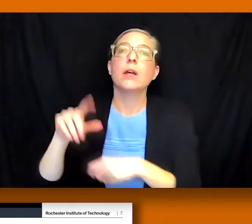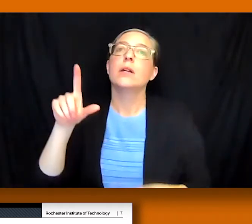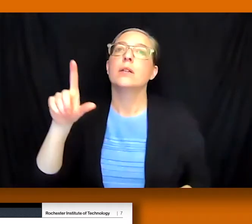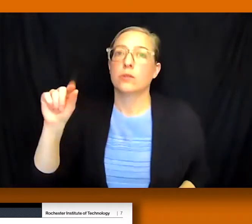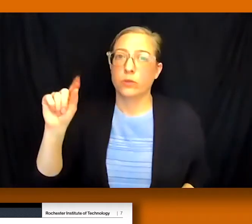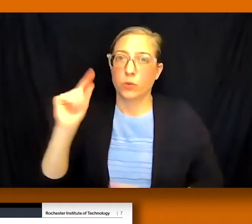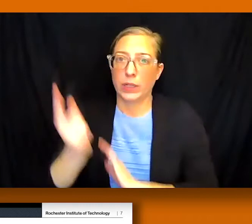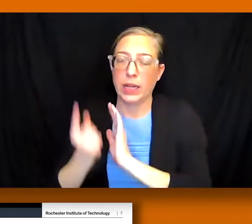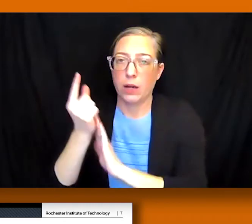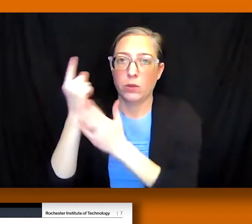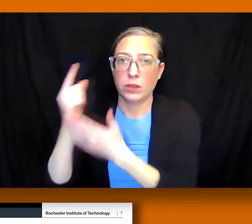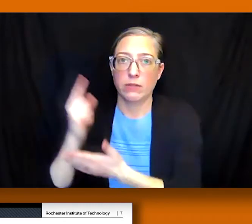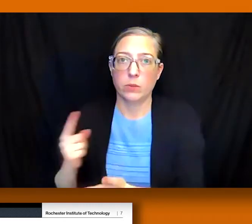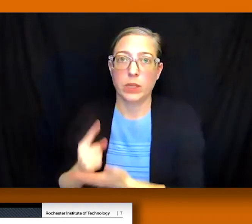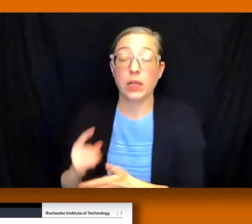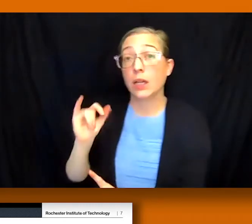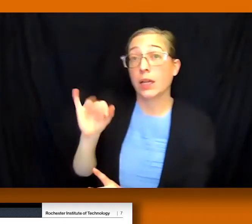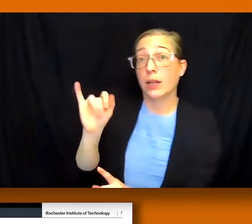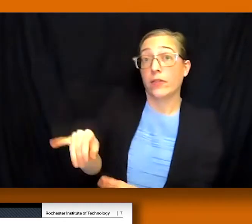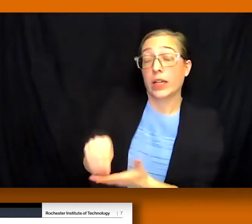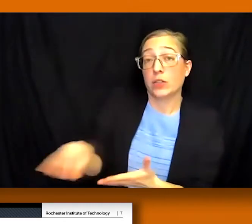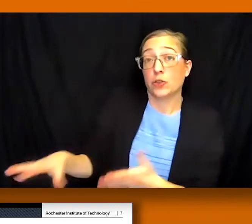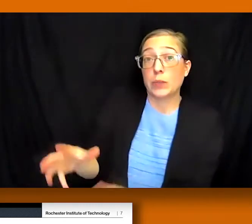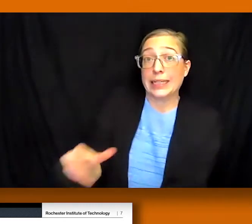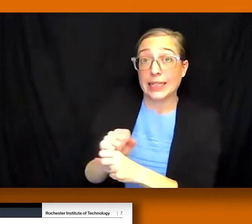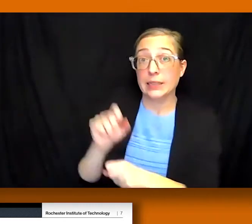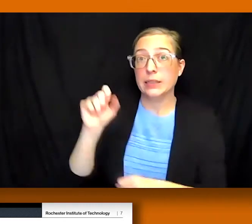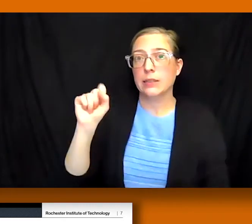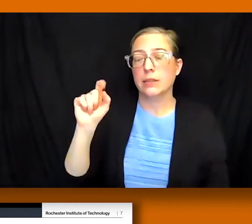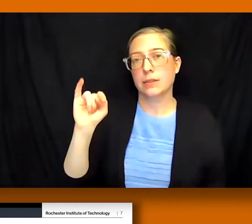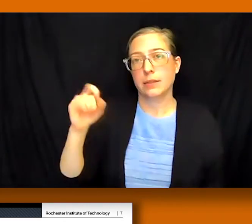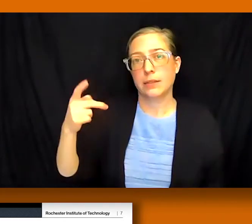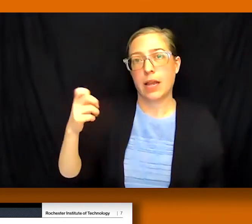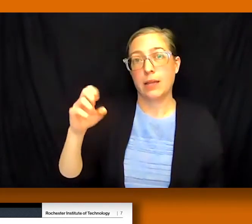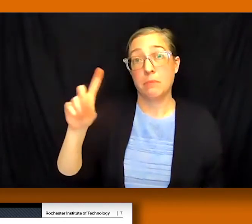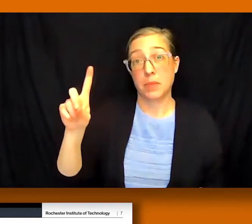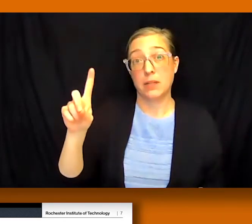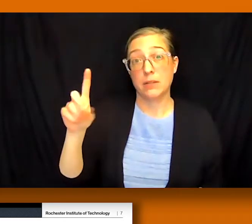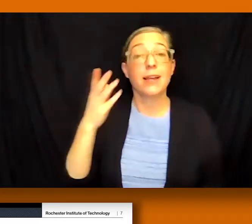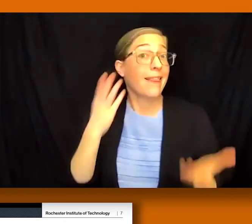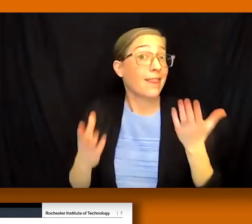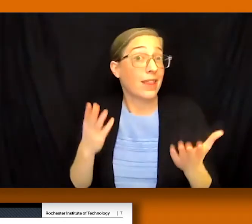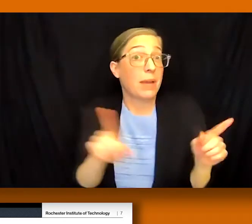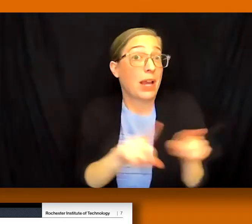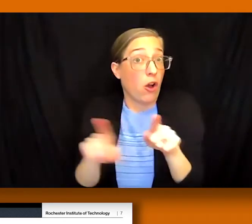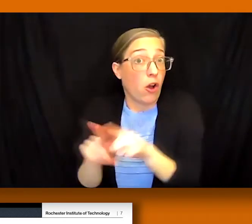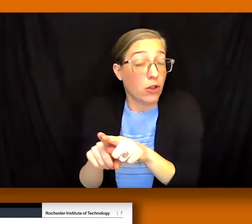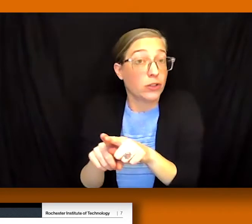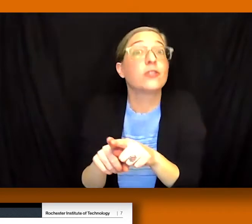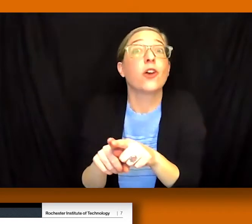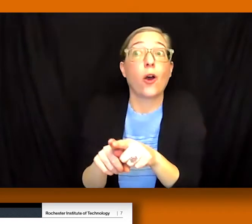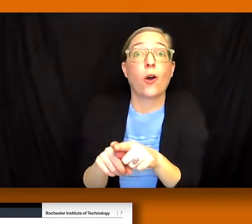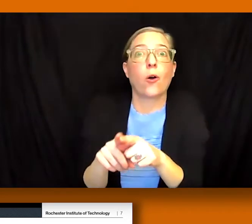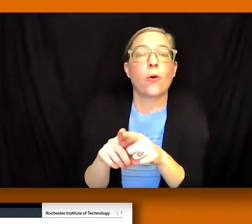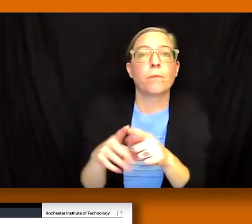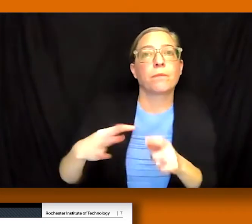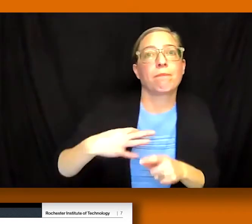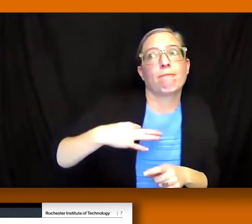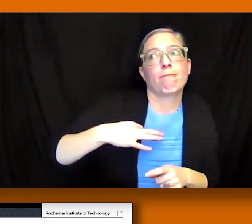they may be eligible for tuition remission, and tuition remission is calculated